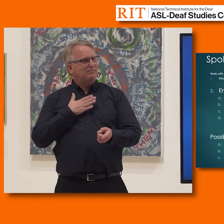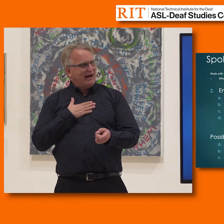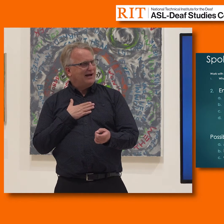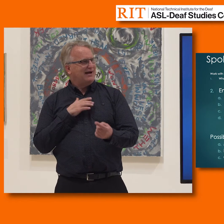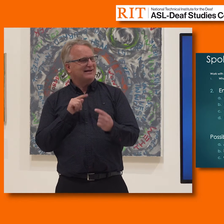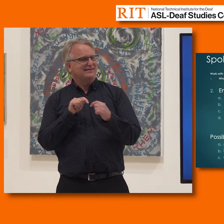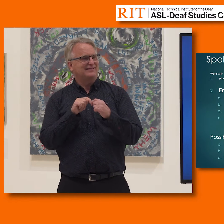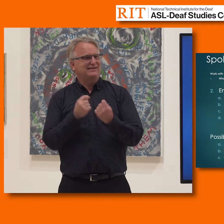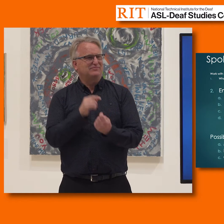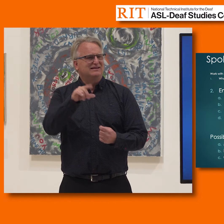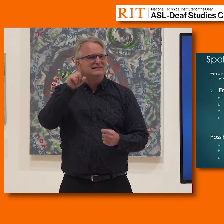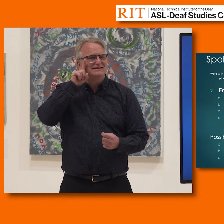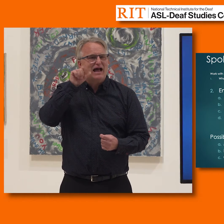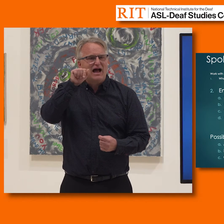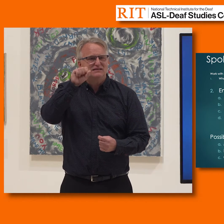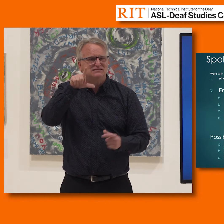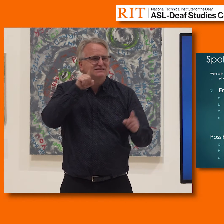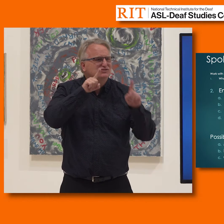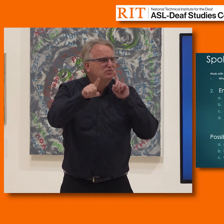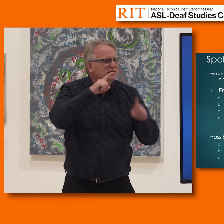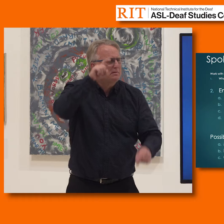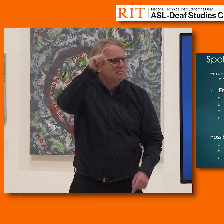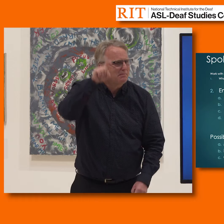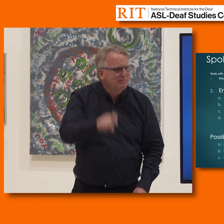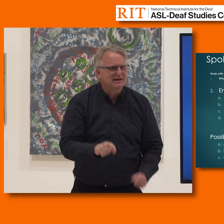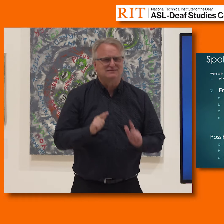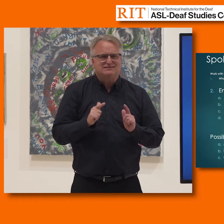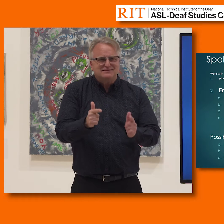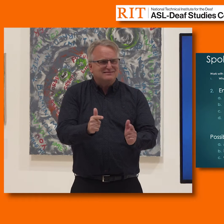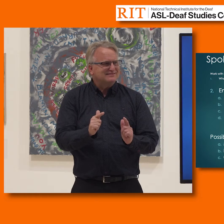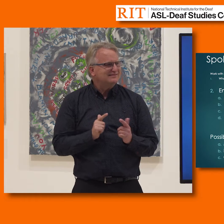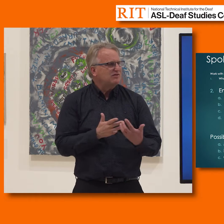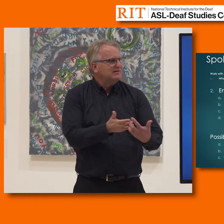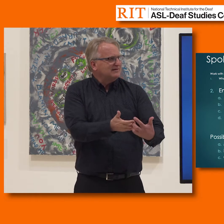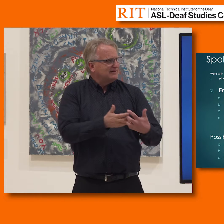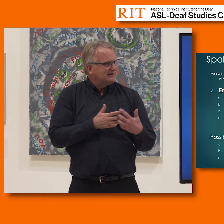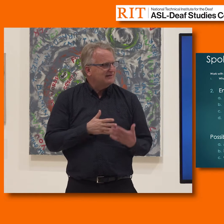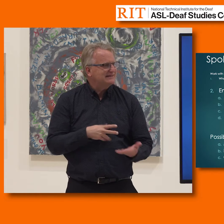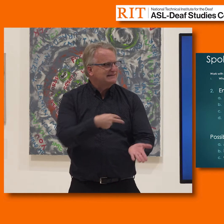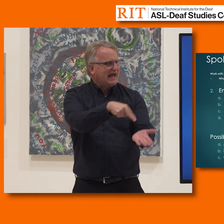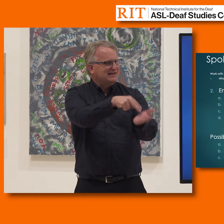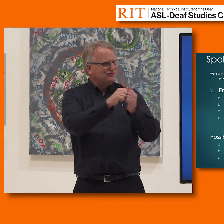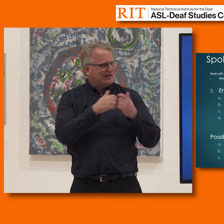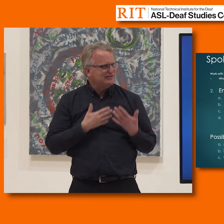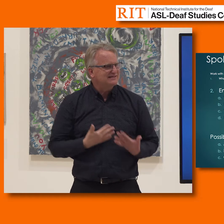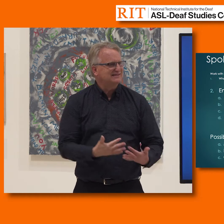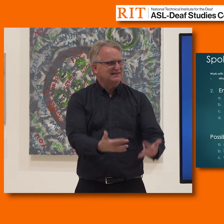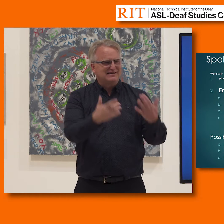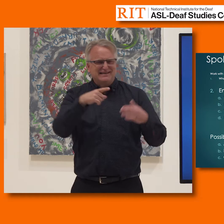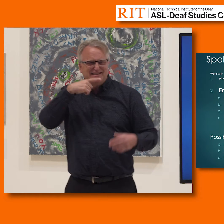engaging language structures to help engage the Deaf person, right? Work together with the Deaf person.